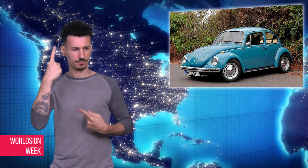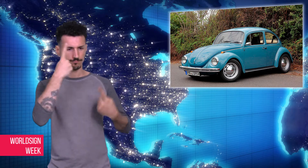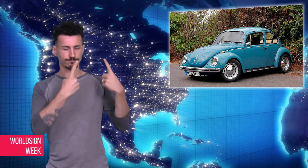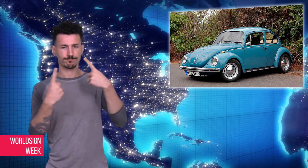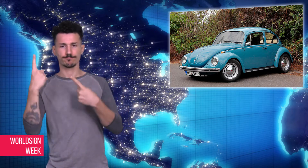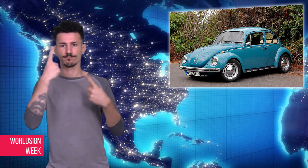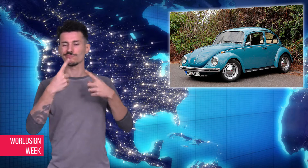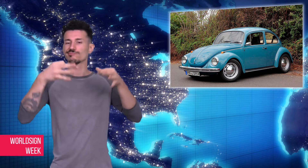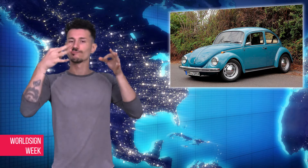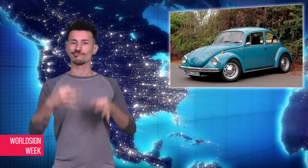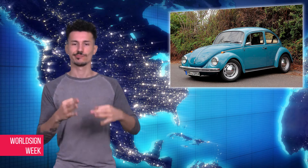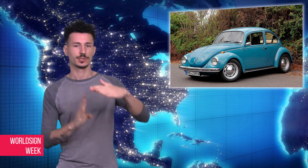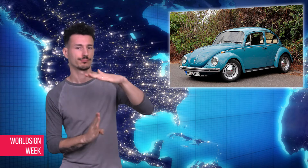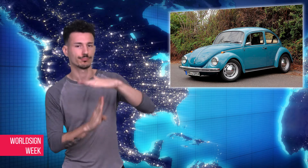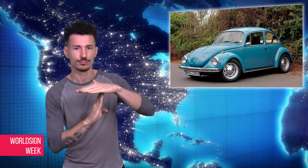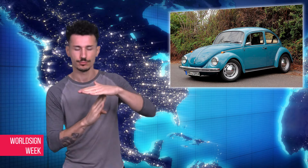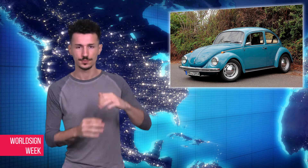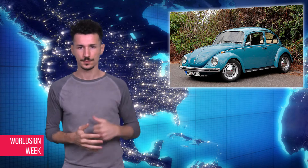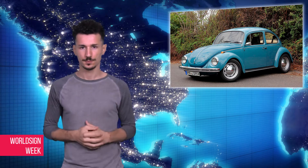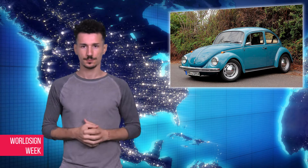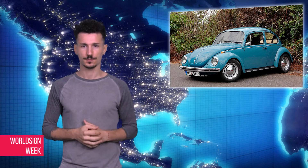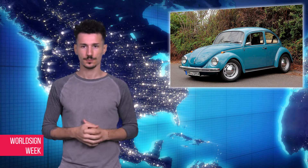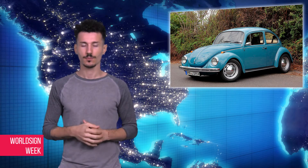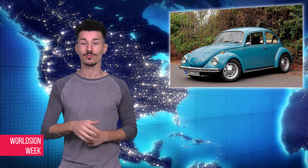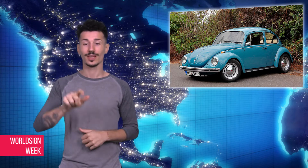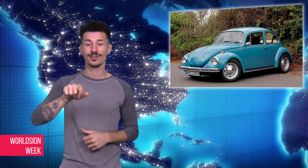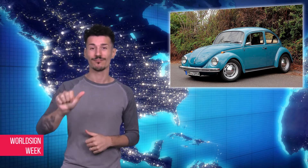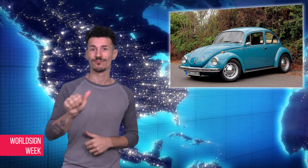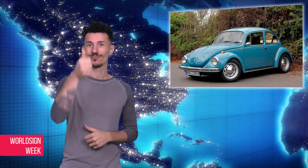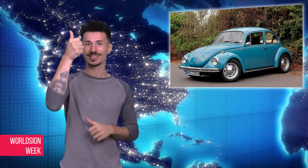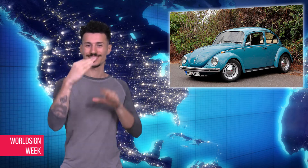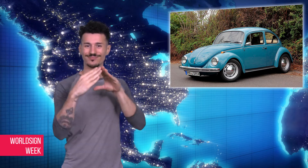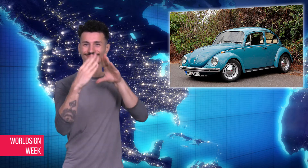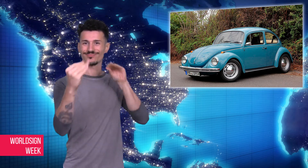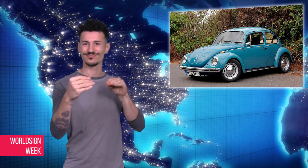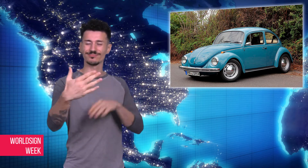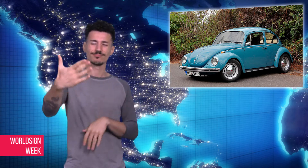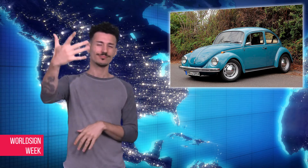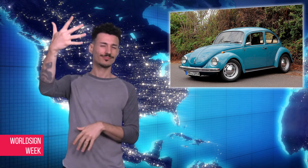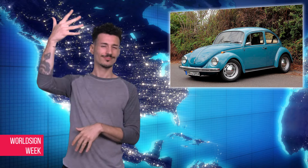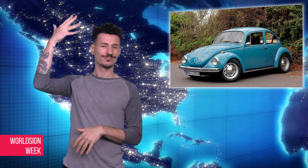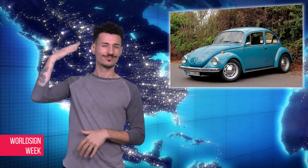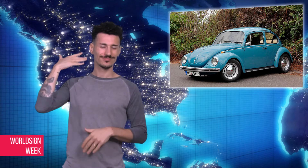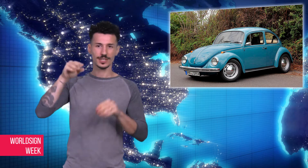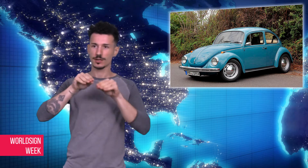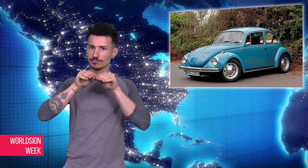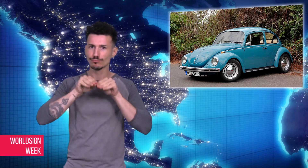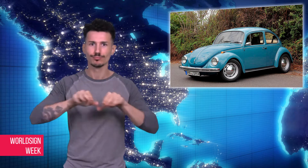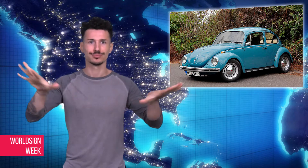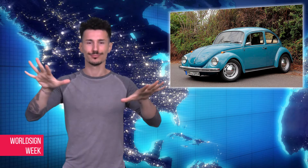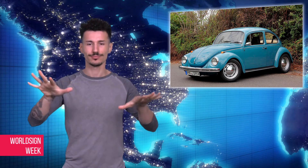make its decision. The Beetle first made its debut in 1938 in Nazi Germany